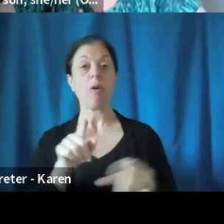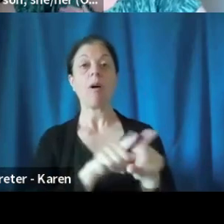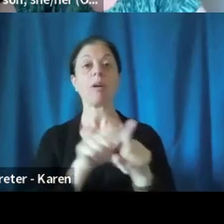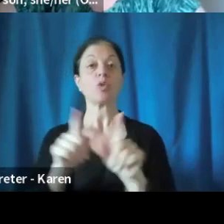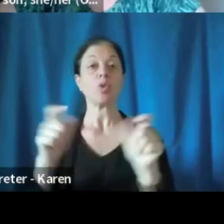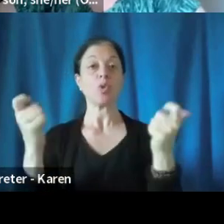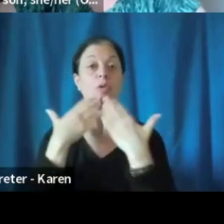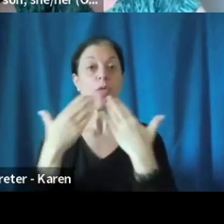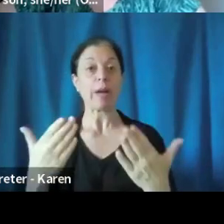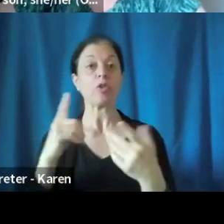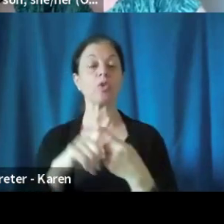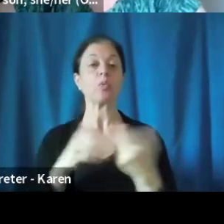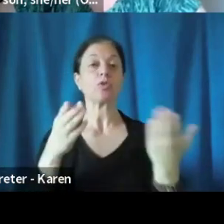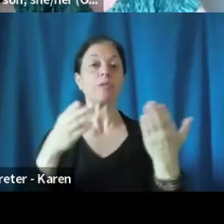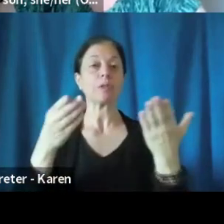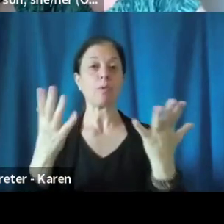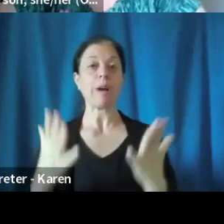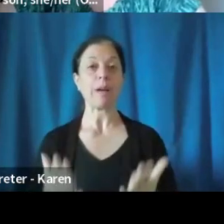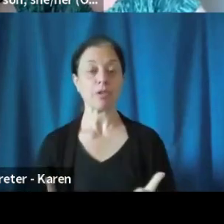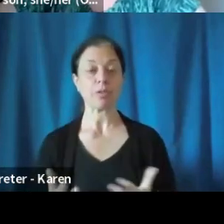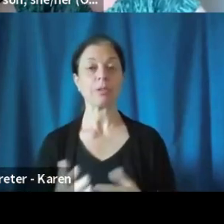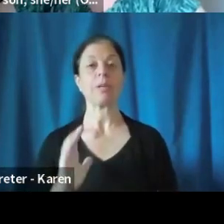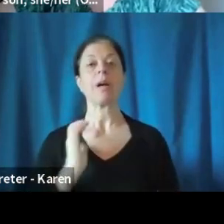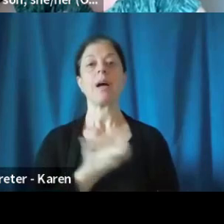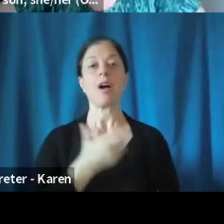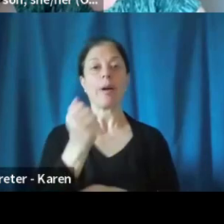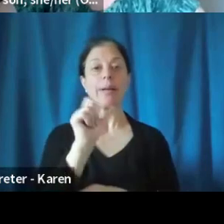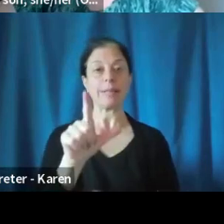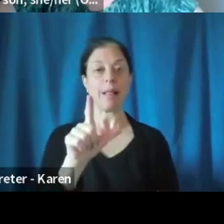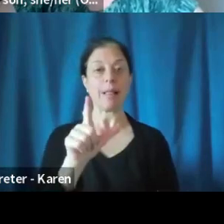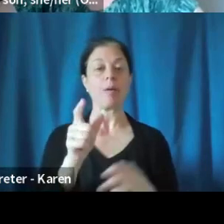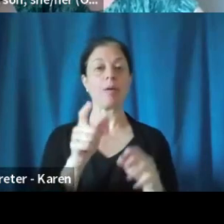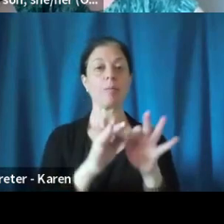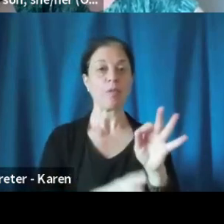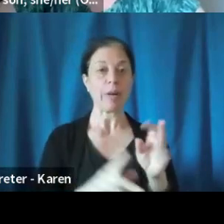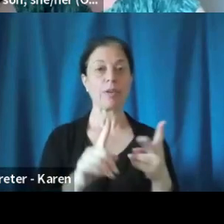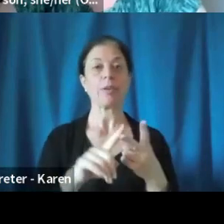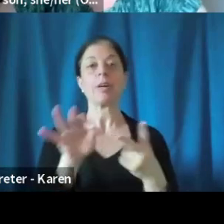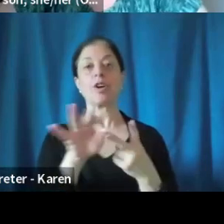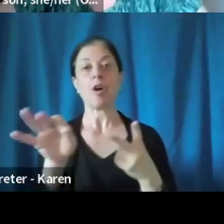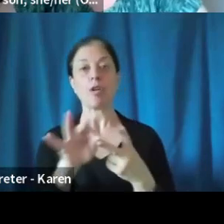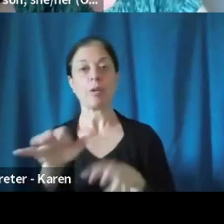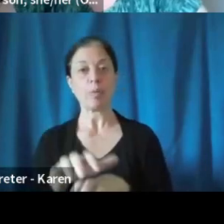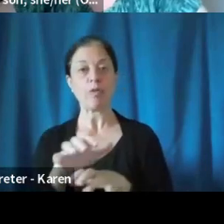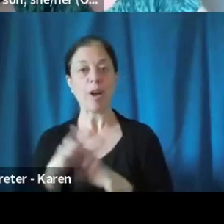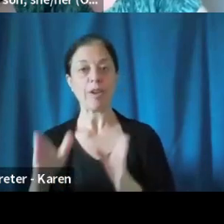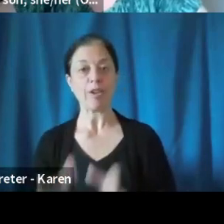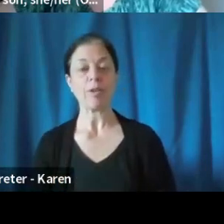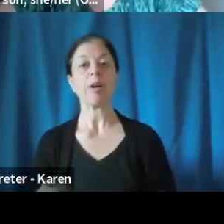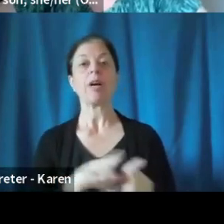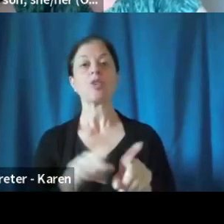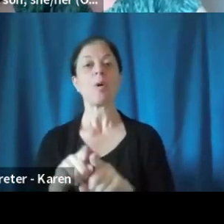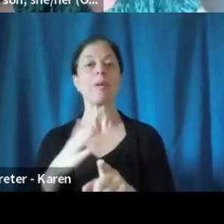community with each other. Also a huge thanks to our service